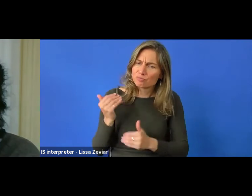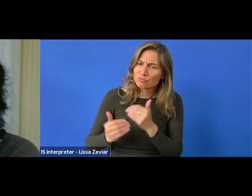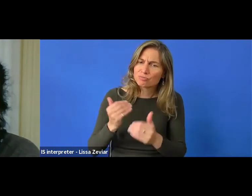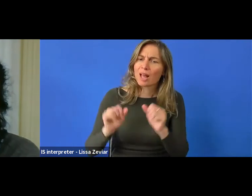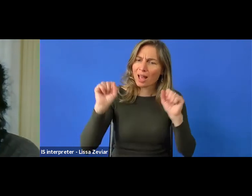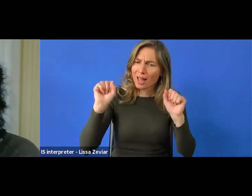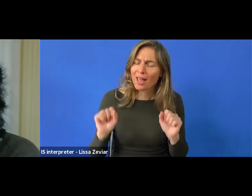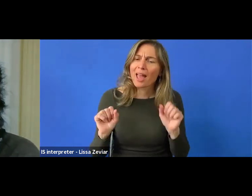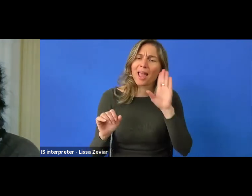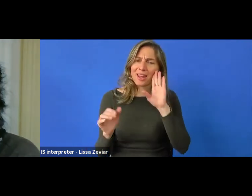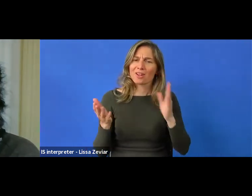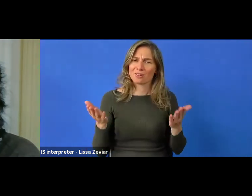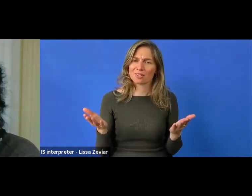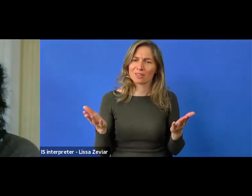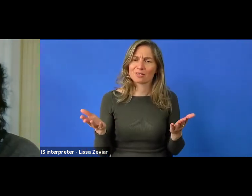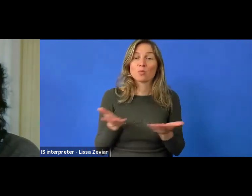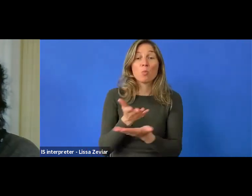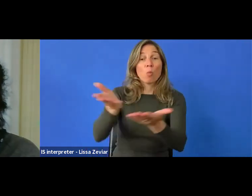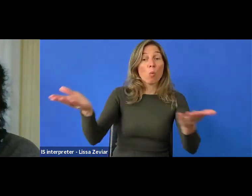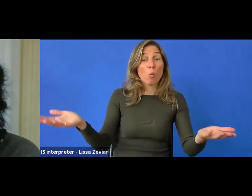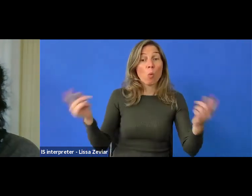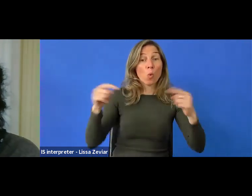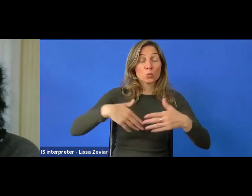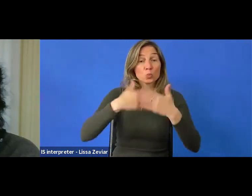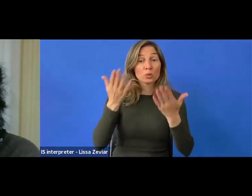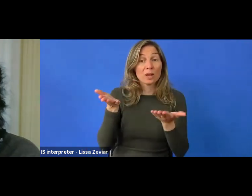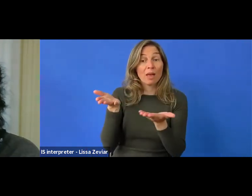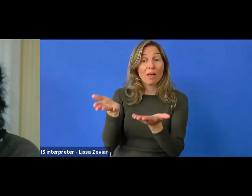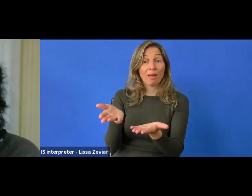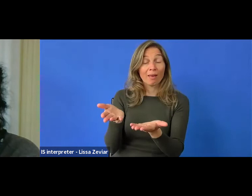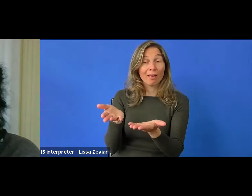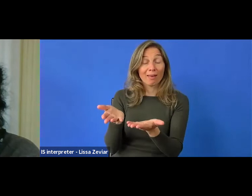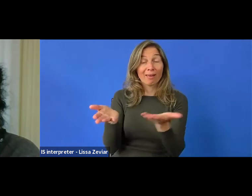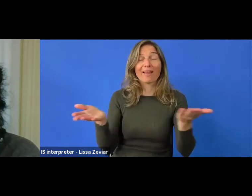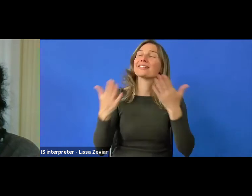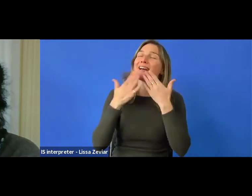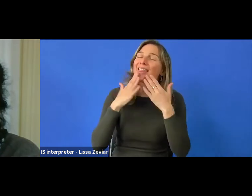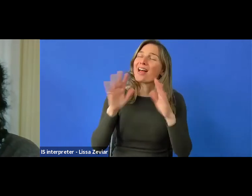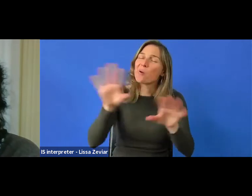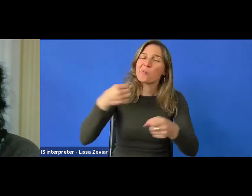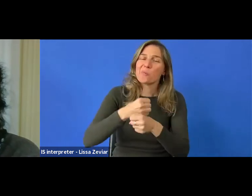Thank you so much for that work they and also other organisations do